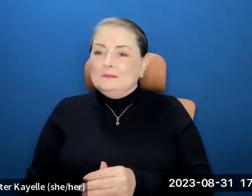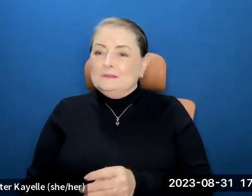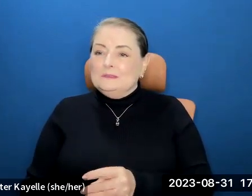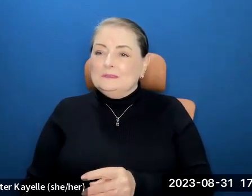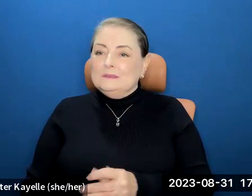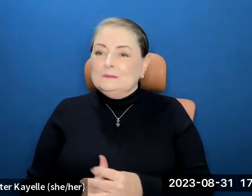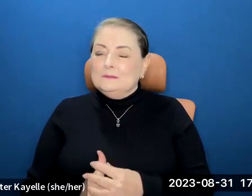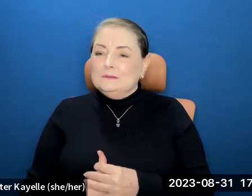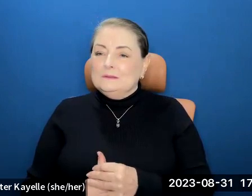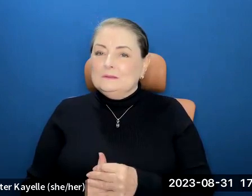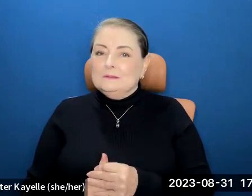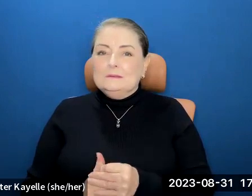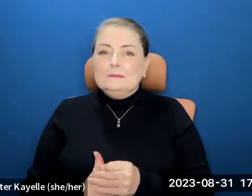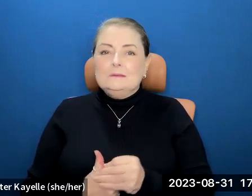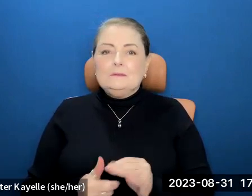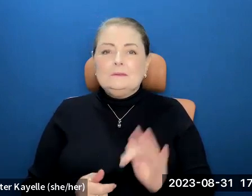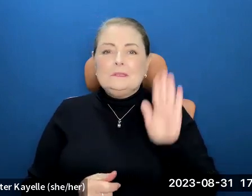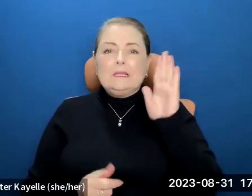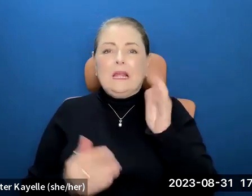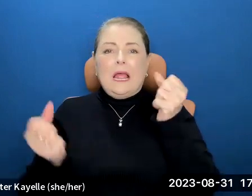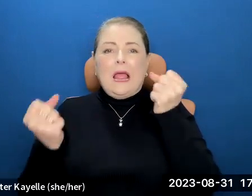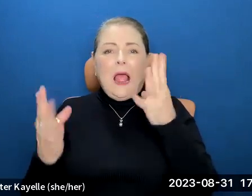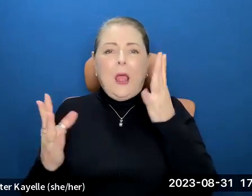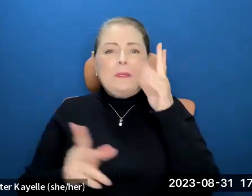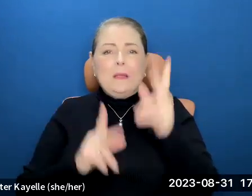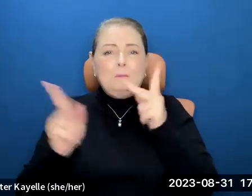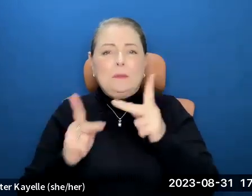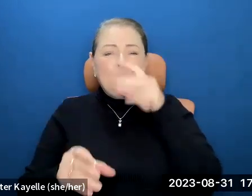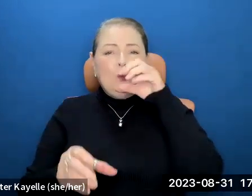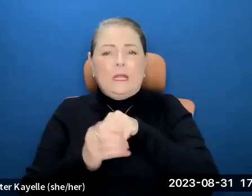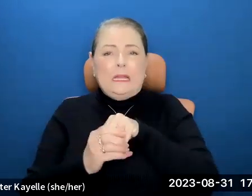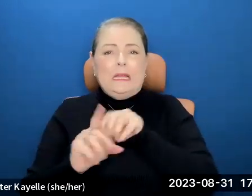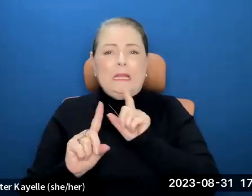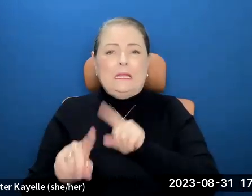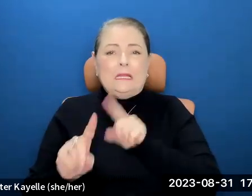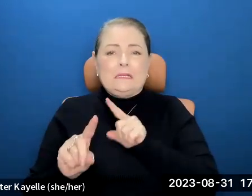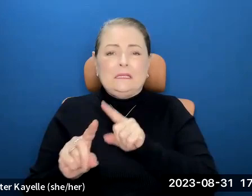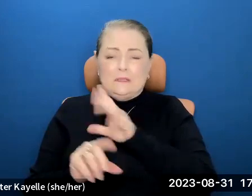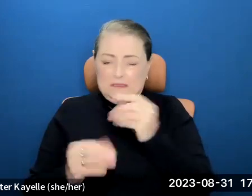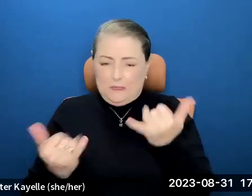uh I do see one question of how many folks are in attendance um right now we have 33 attendees